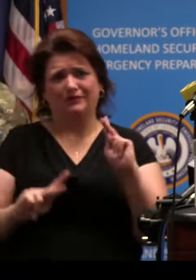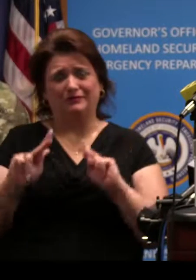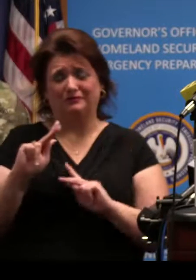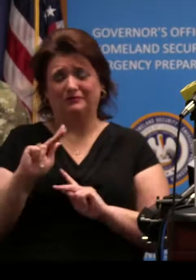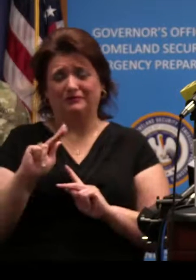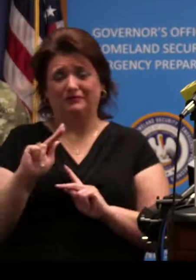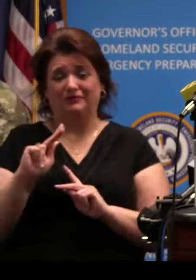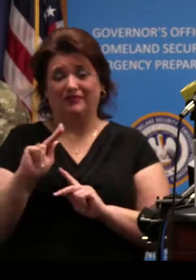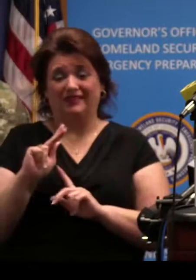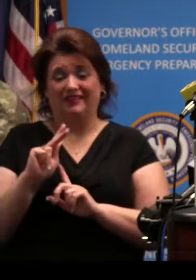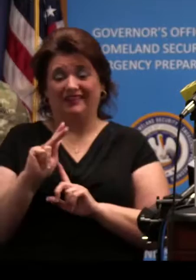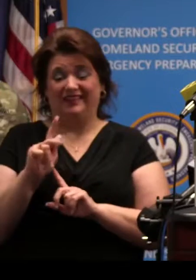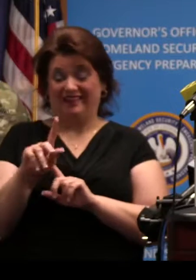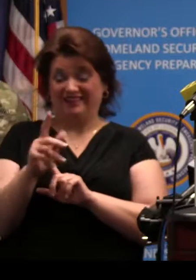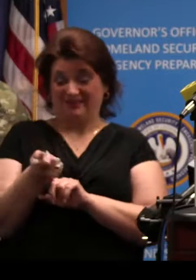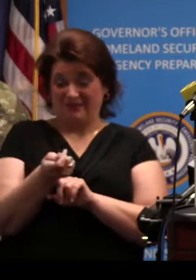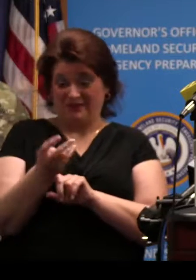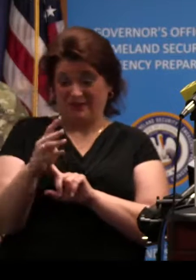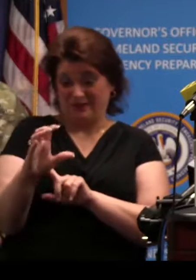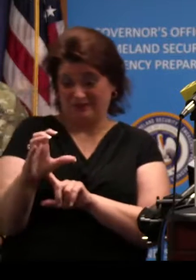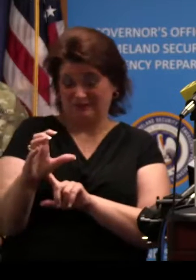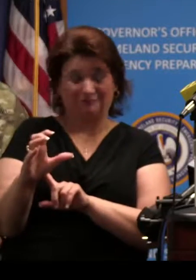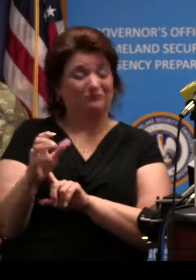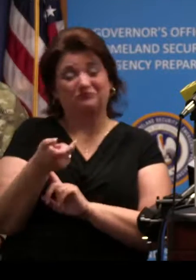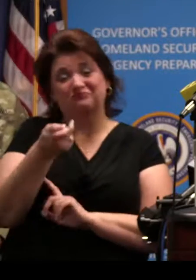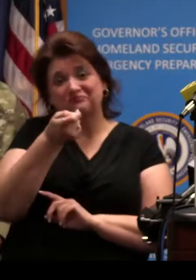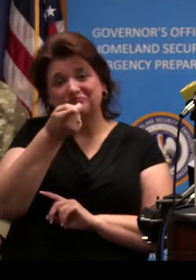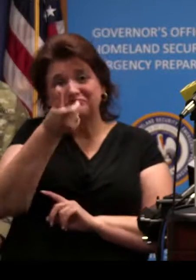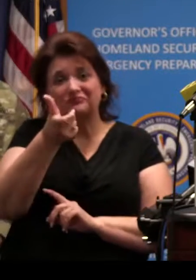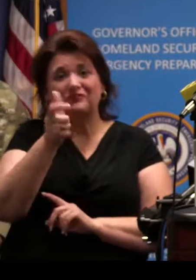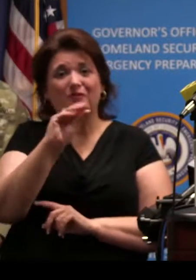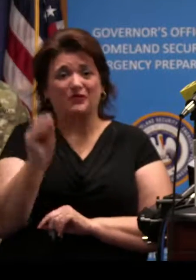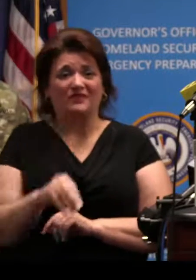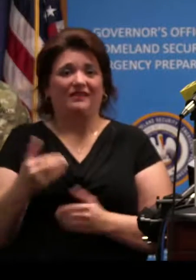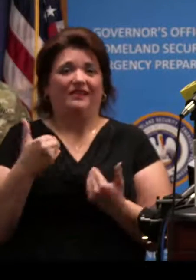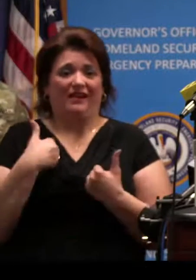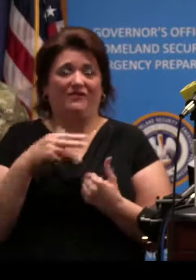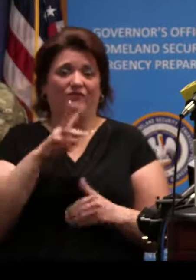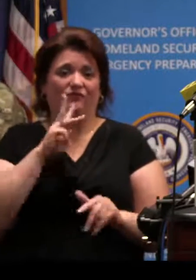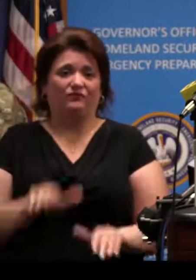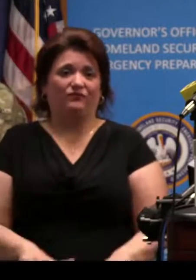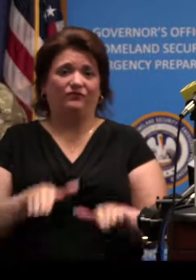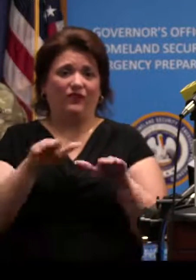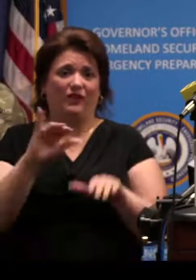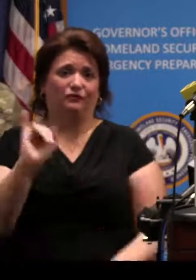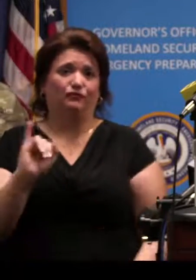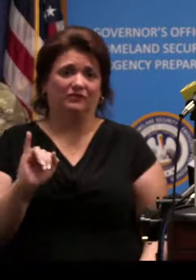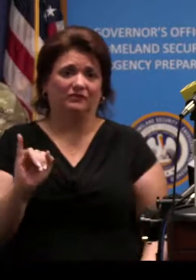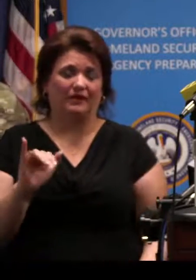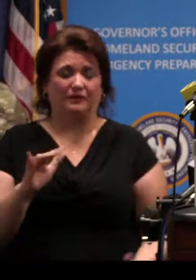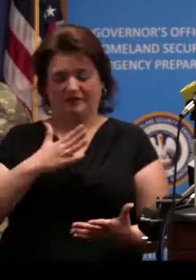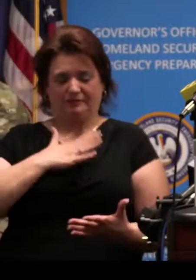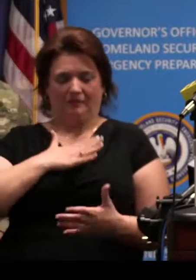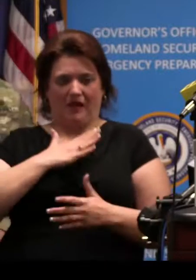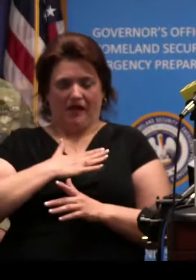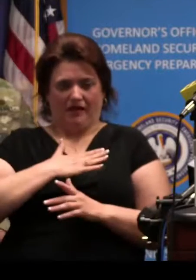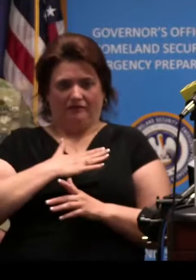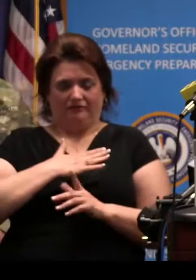had flood insurance but now that I don't know that that would hold up to Tina